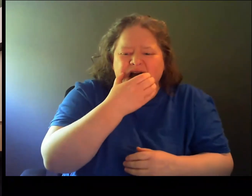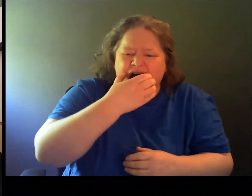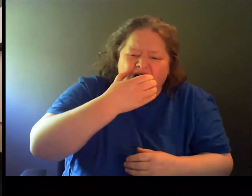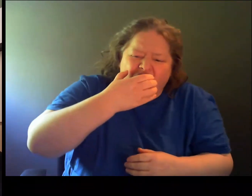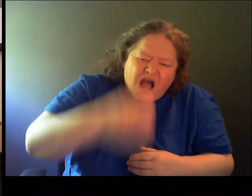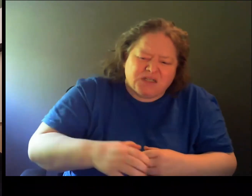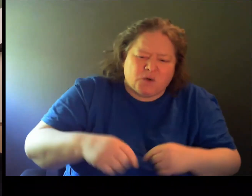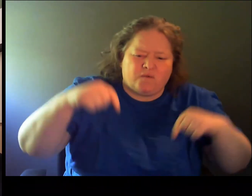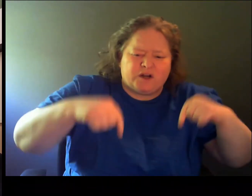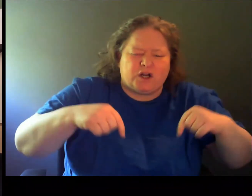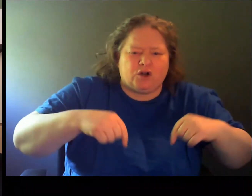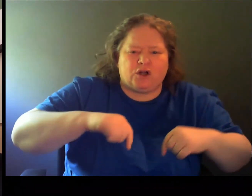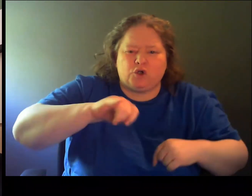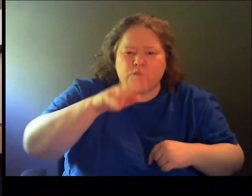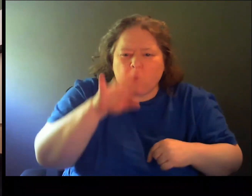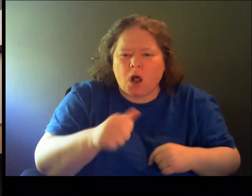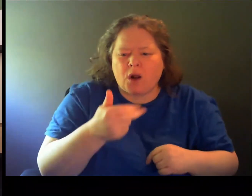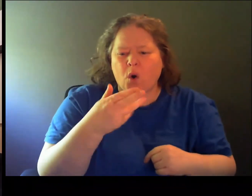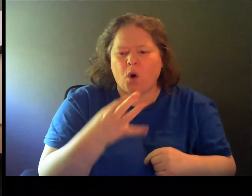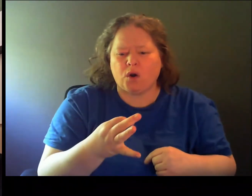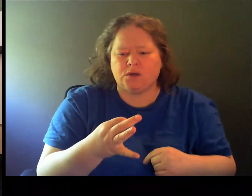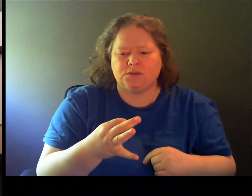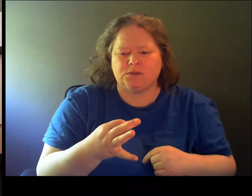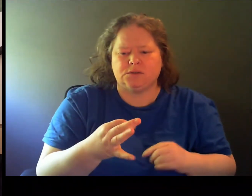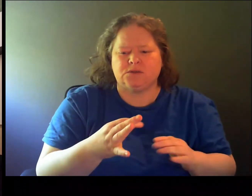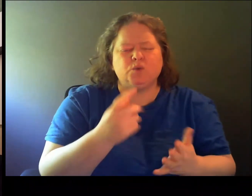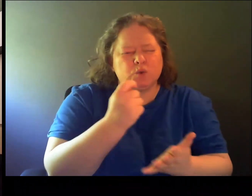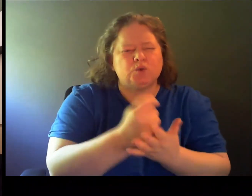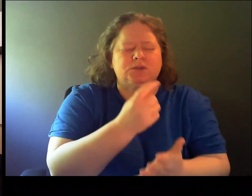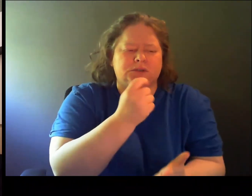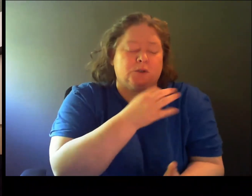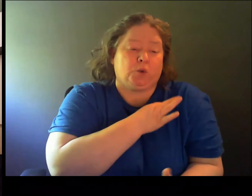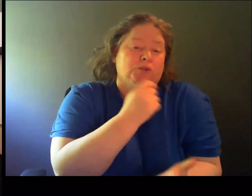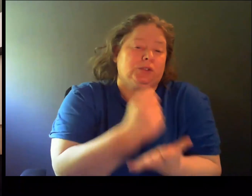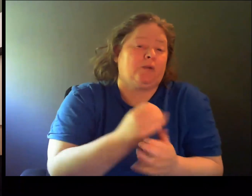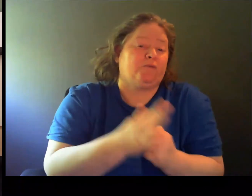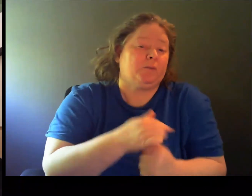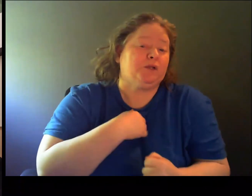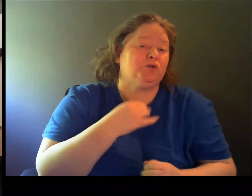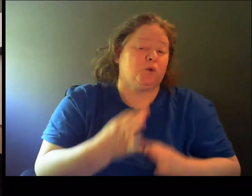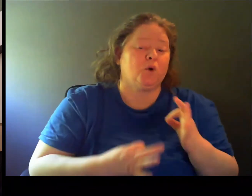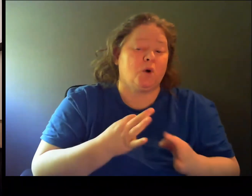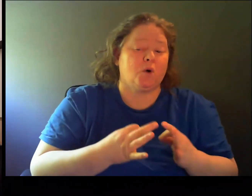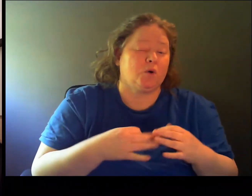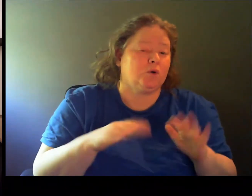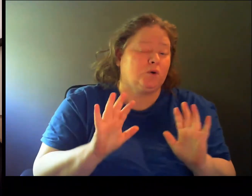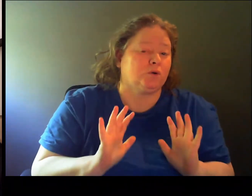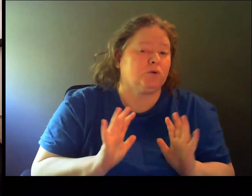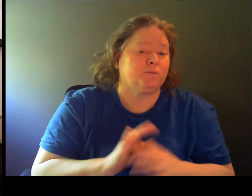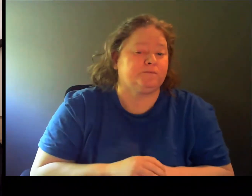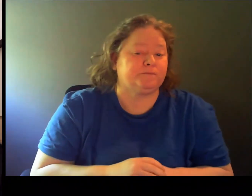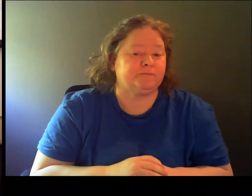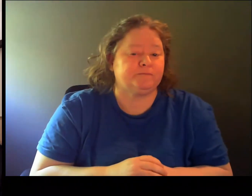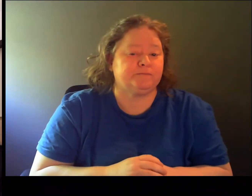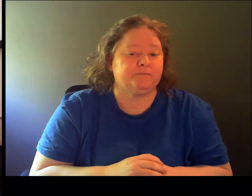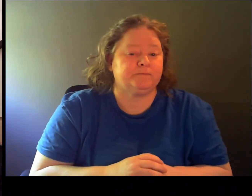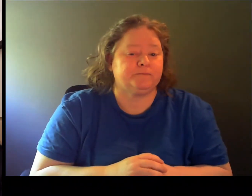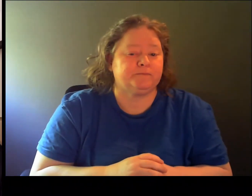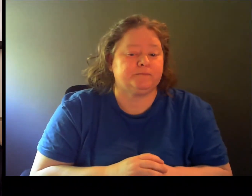because the heat gets ridiculously hot over here in July and August. It's a good time for me to go.